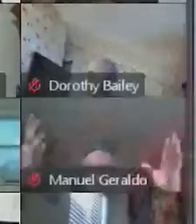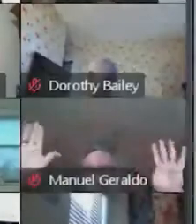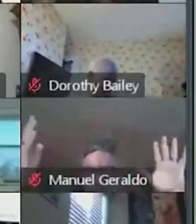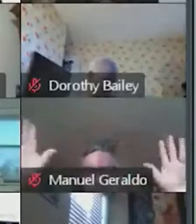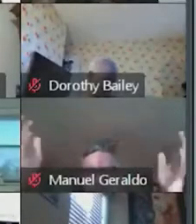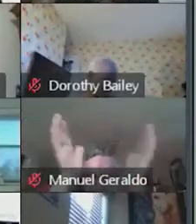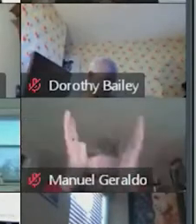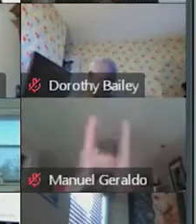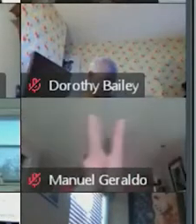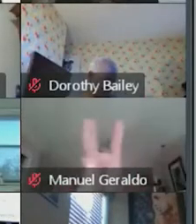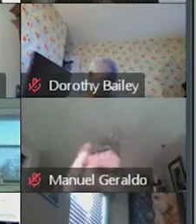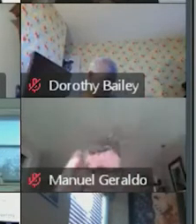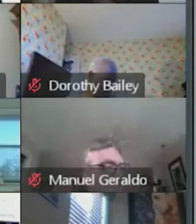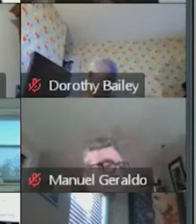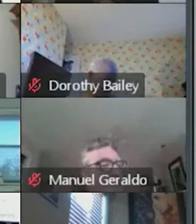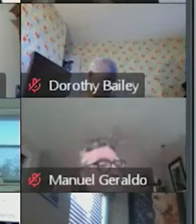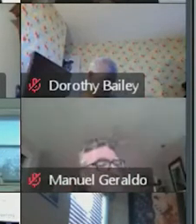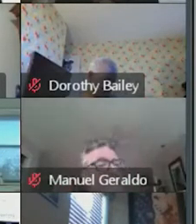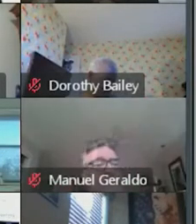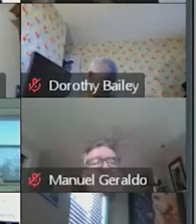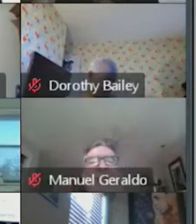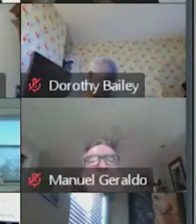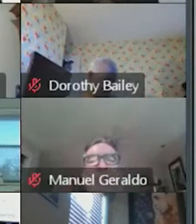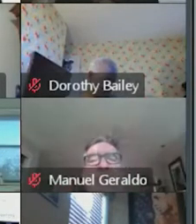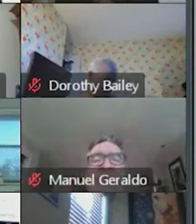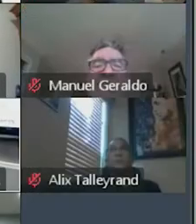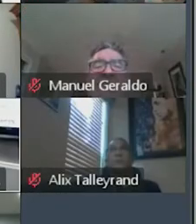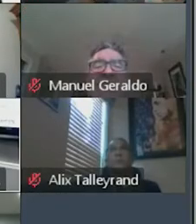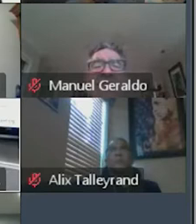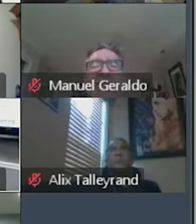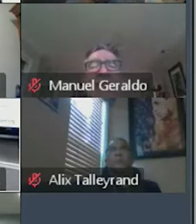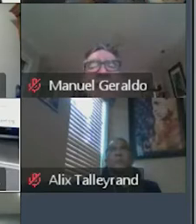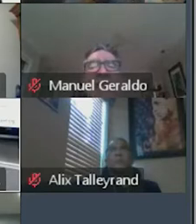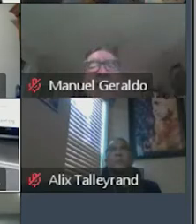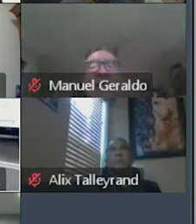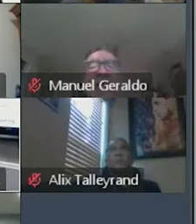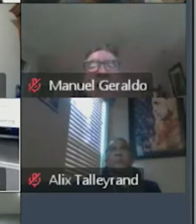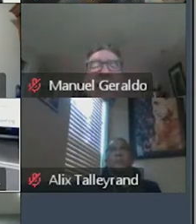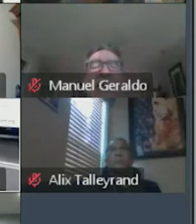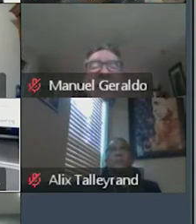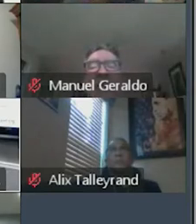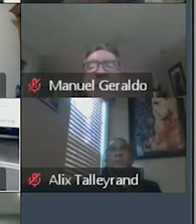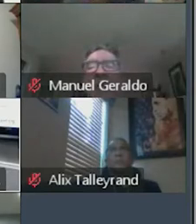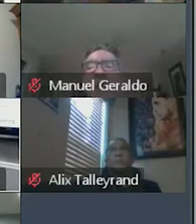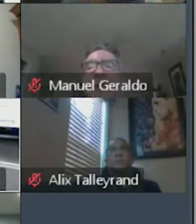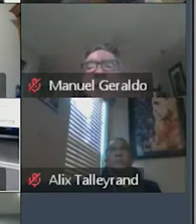Also the department of parks and recreation game on the department's newly created county-wide sports division is